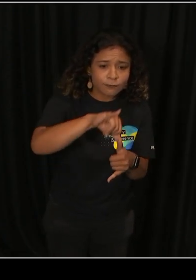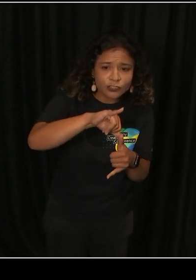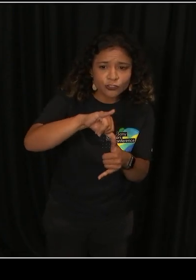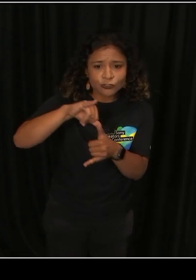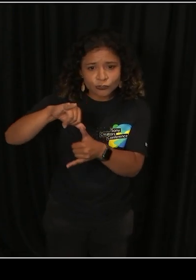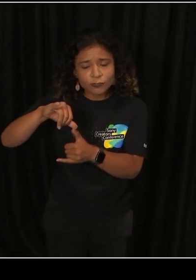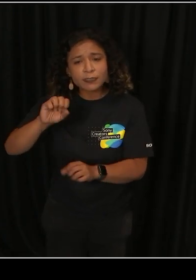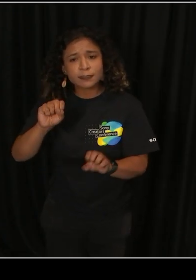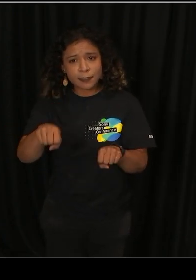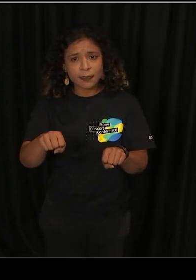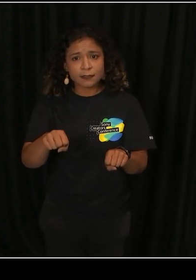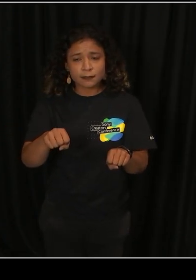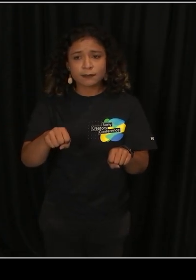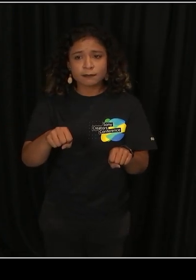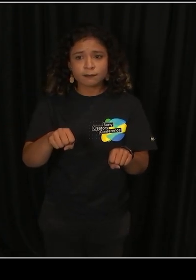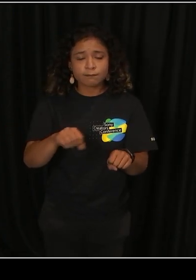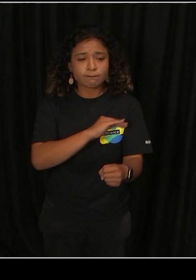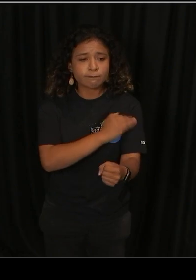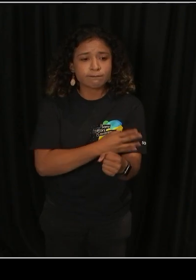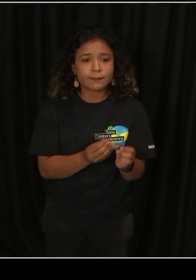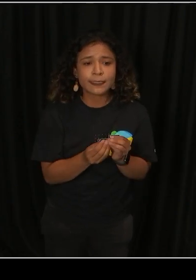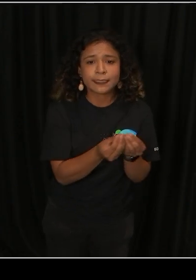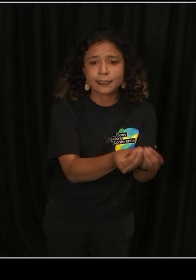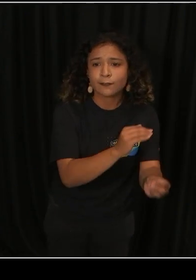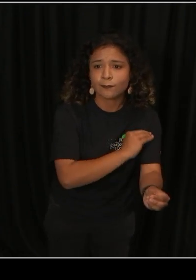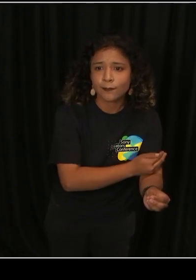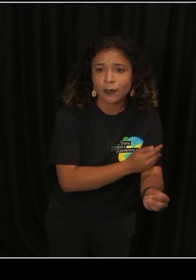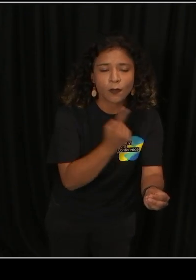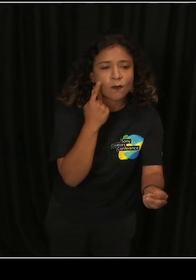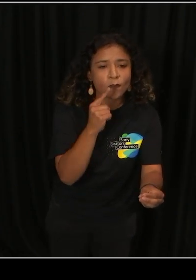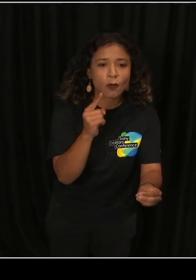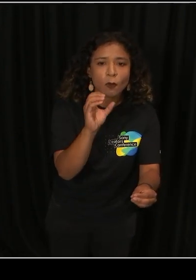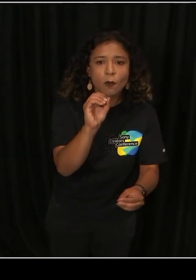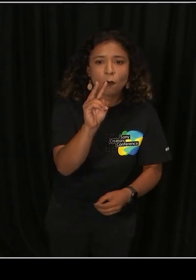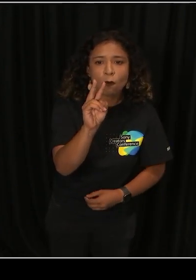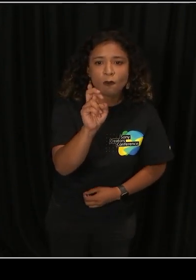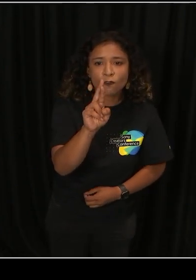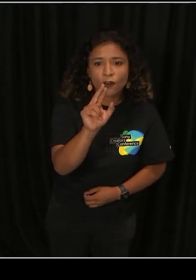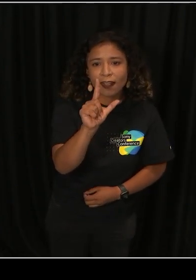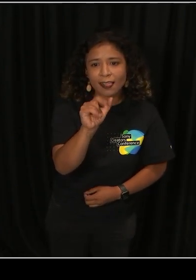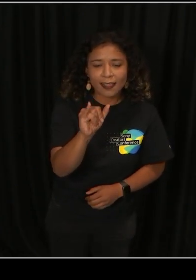enabling them to overlay those stats on the broadcast